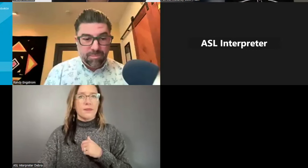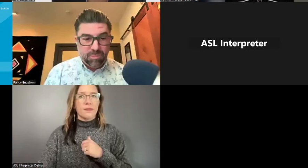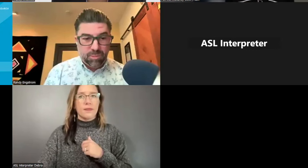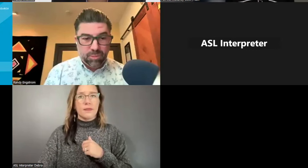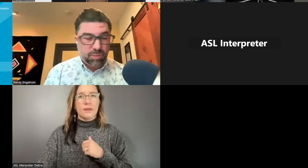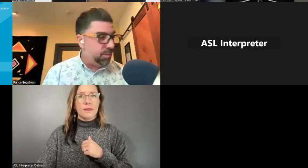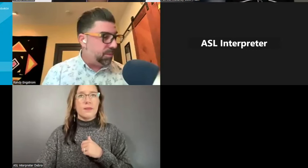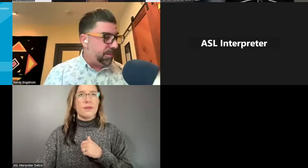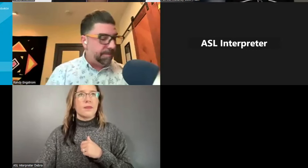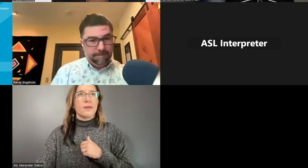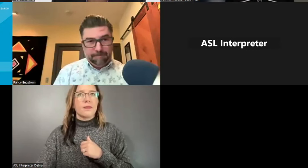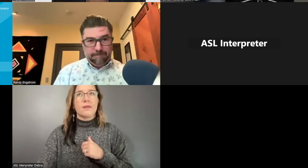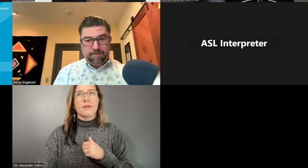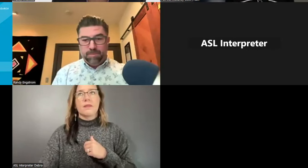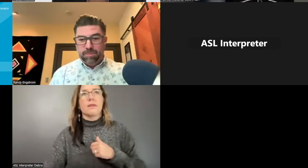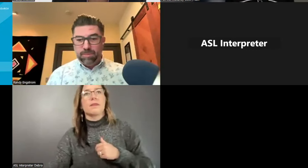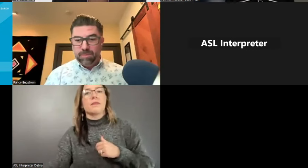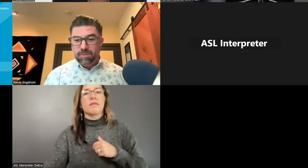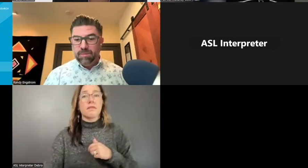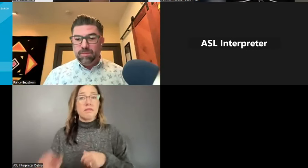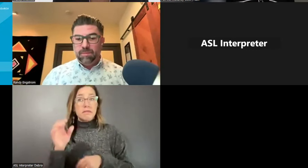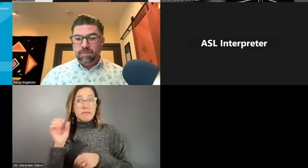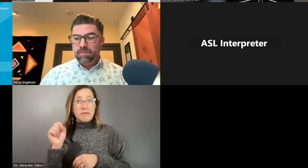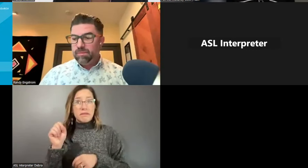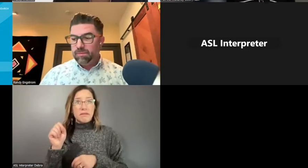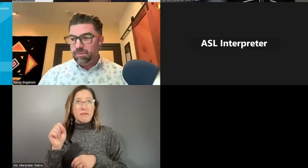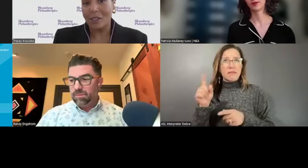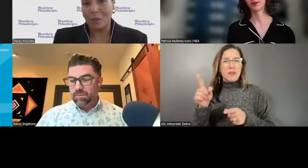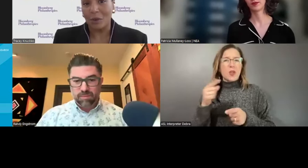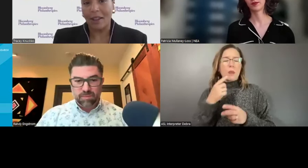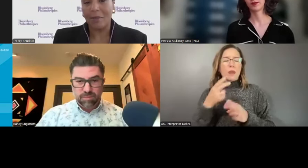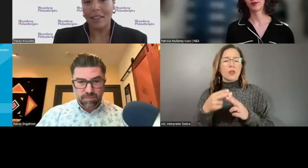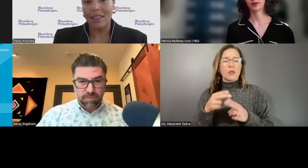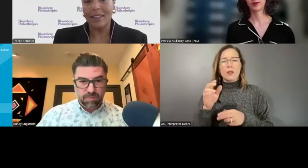if you want to start, but you mentioned an artists in residence program, and those are